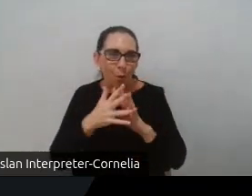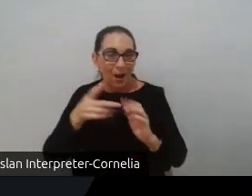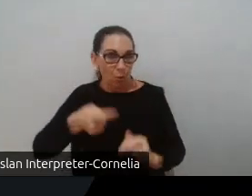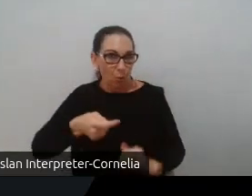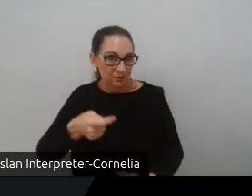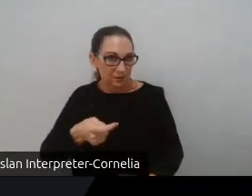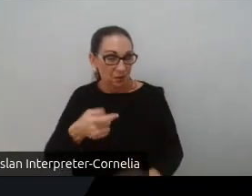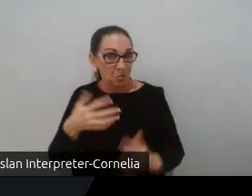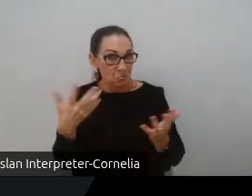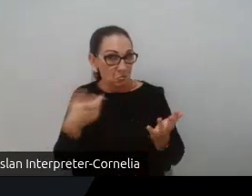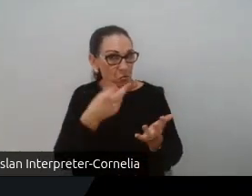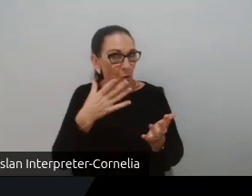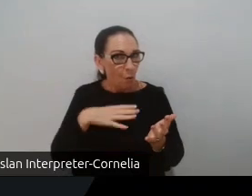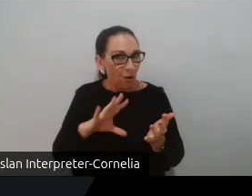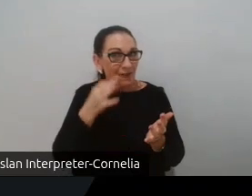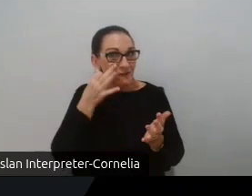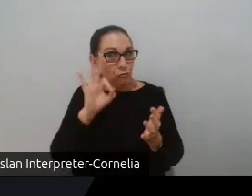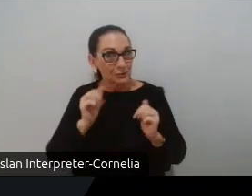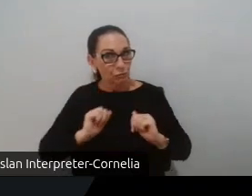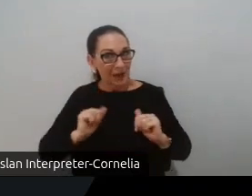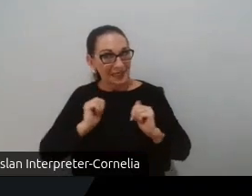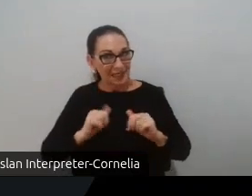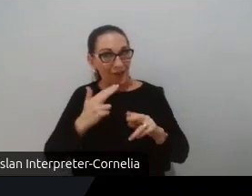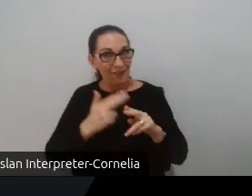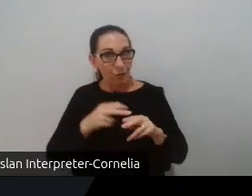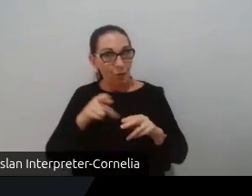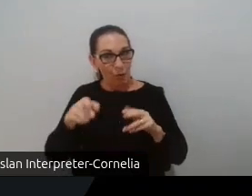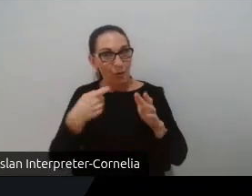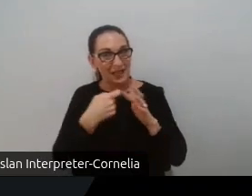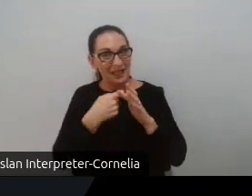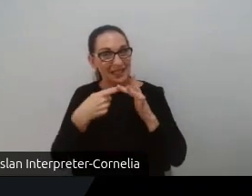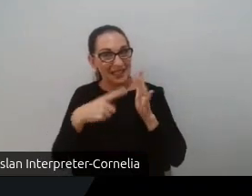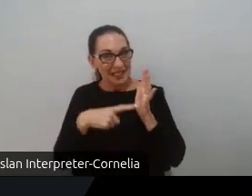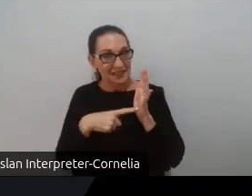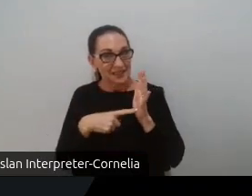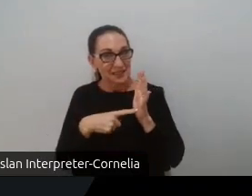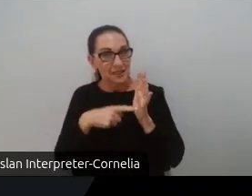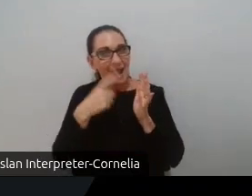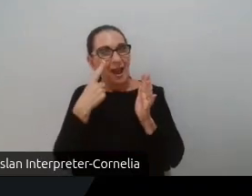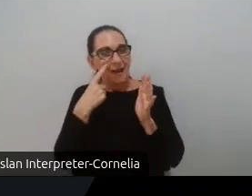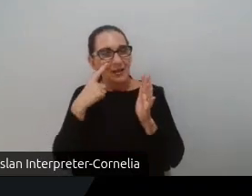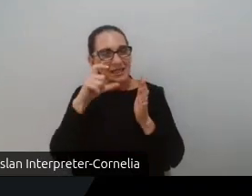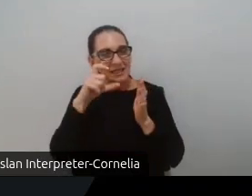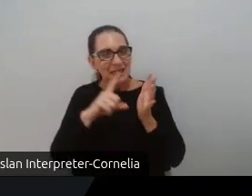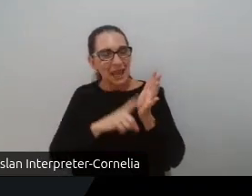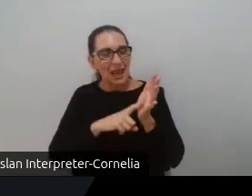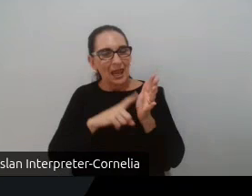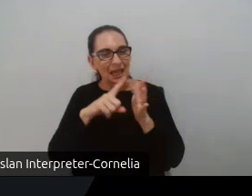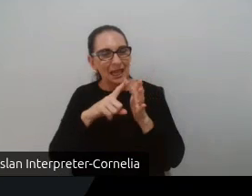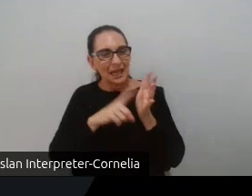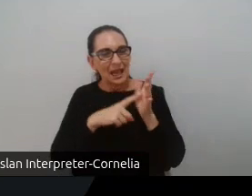free training for for the Blurred Borders kit, uh jump on to cle@legalaidqld.gov.au. Um send